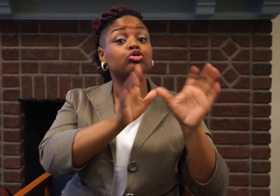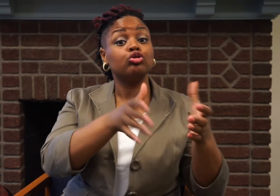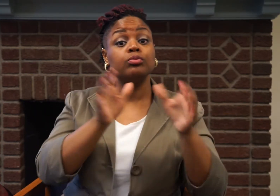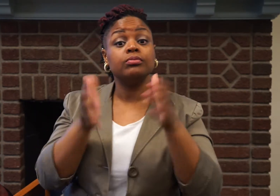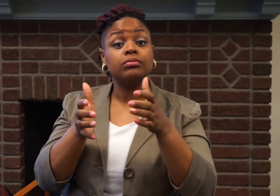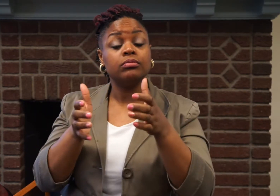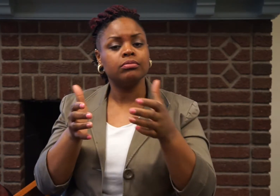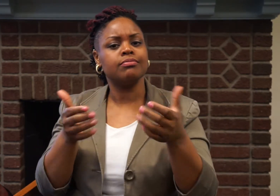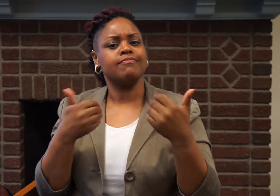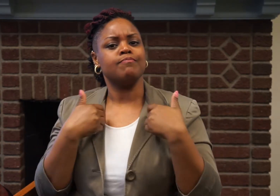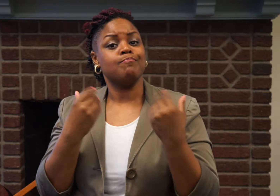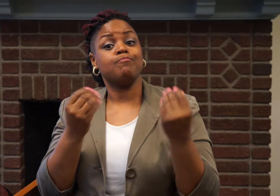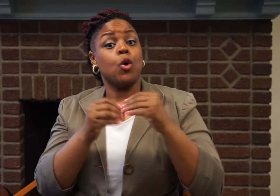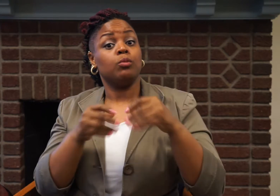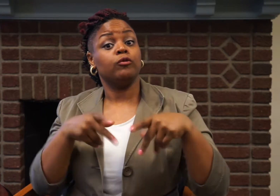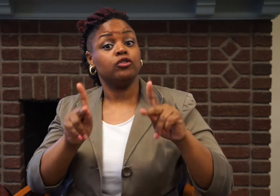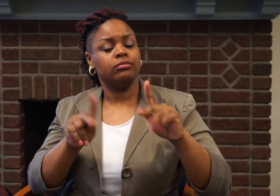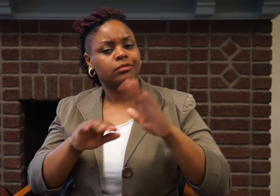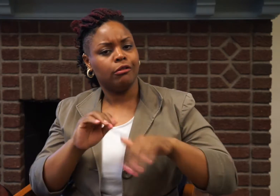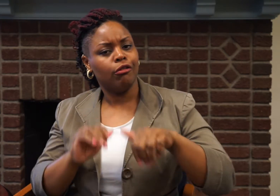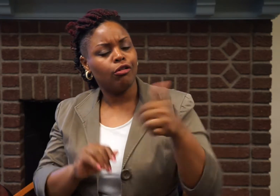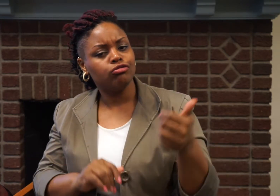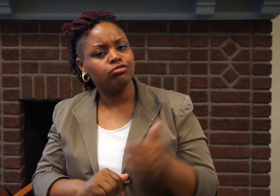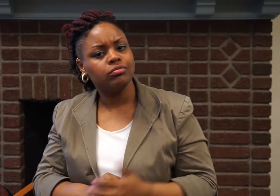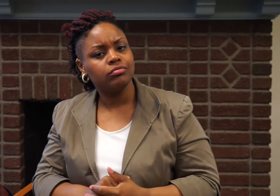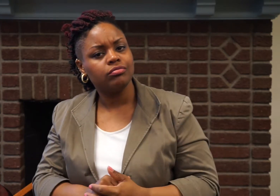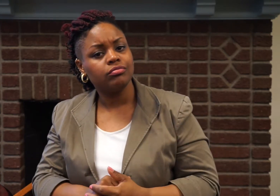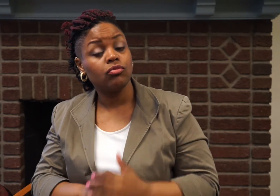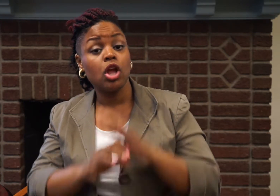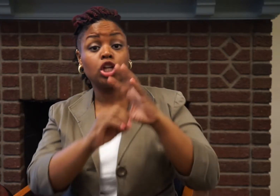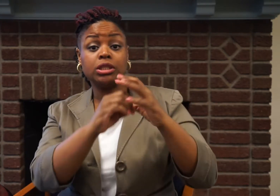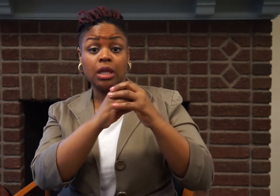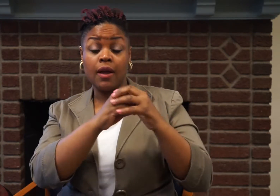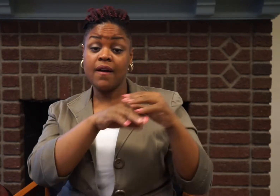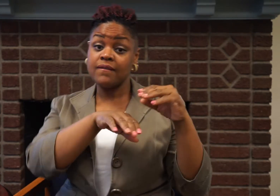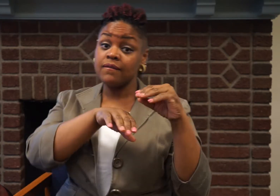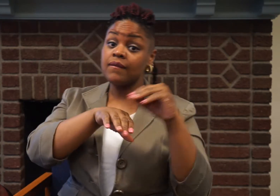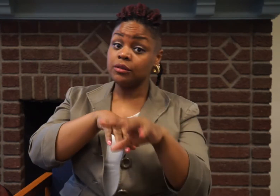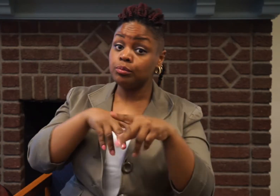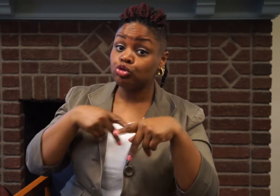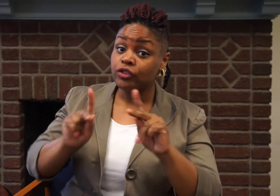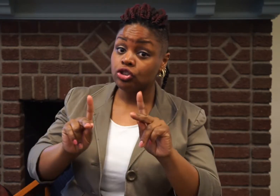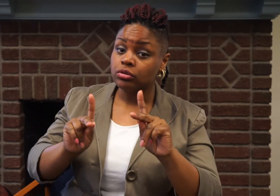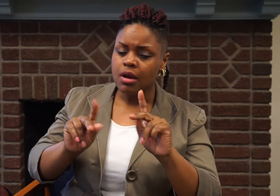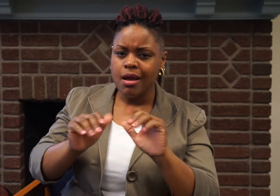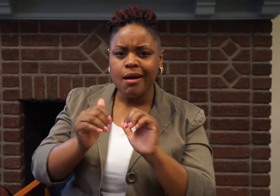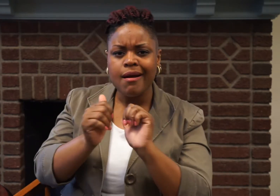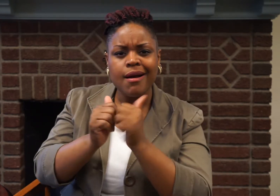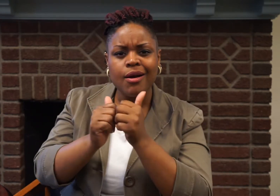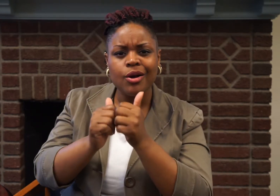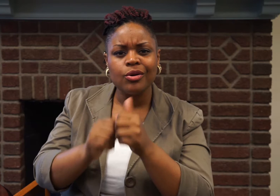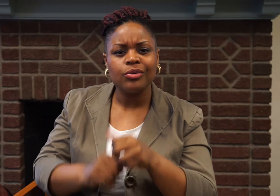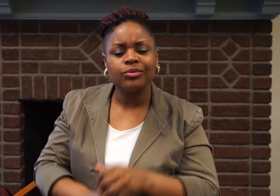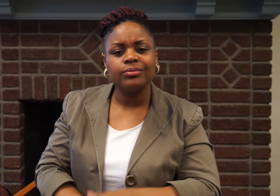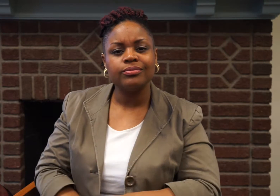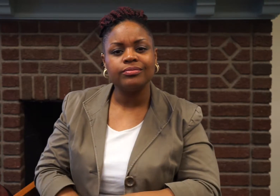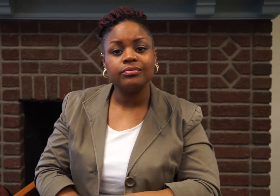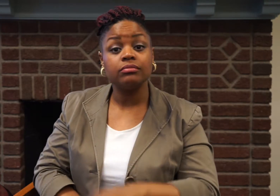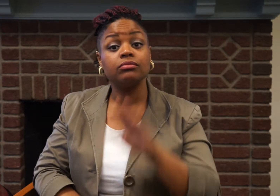Which groups have more privilege than others? How do you see privilege impact people intersectionally?